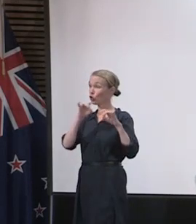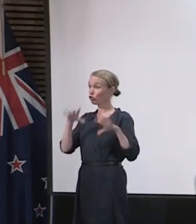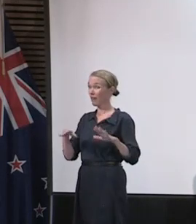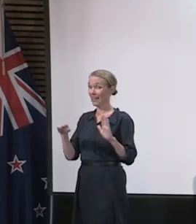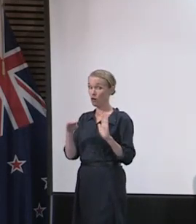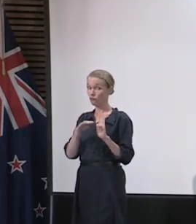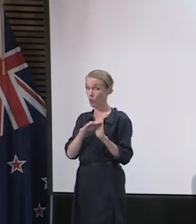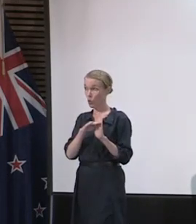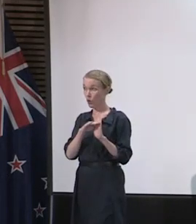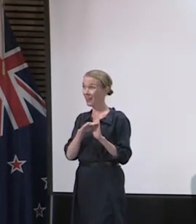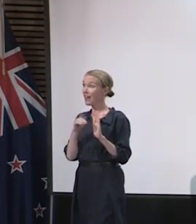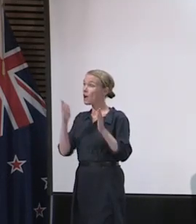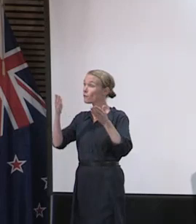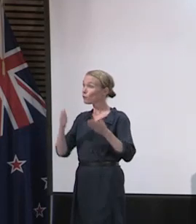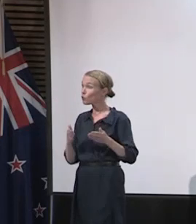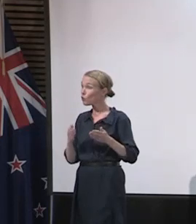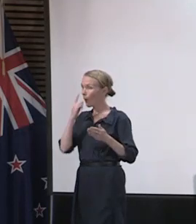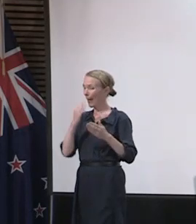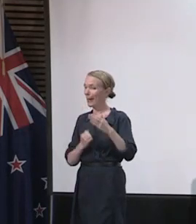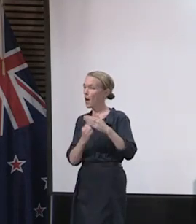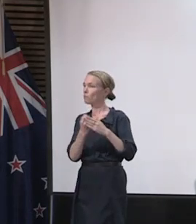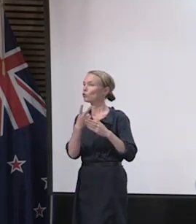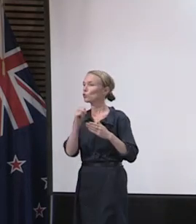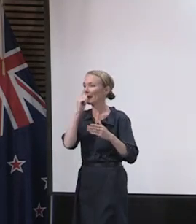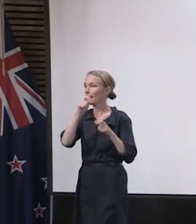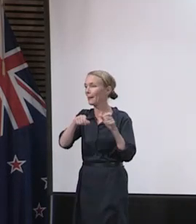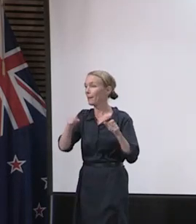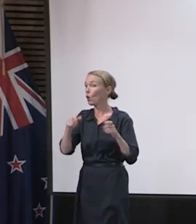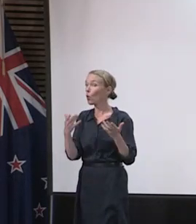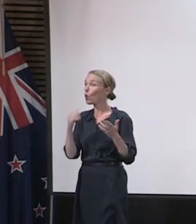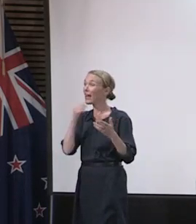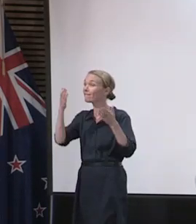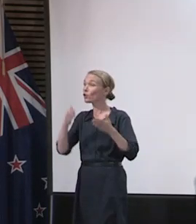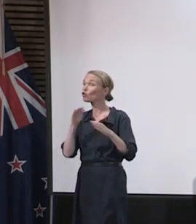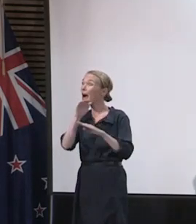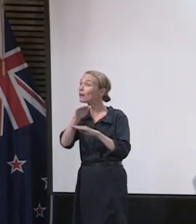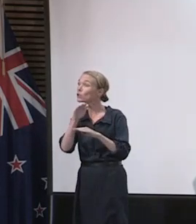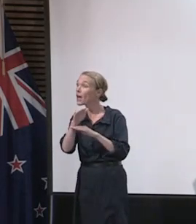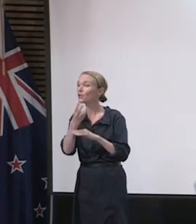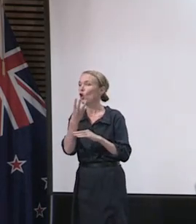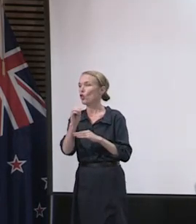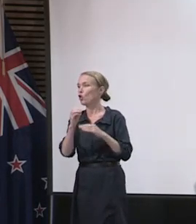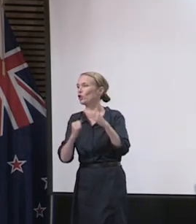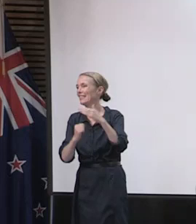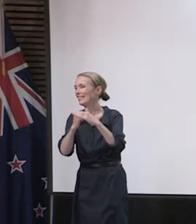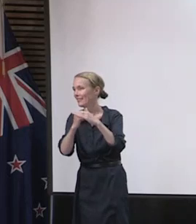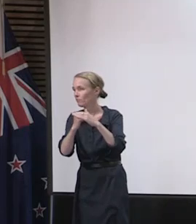most states 20 people, up to 20, are able to attend an indoor people. 30 is the limit for outdoor. Is that a more